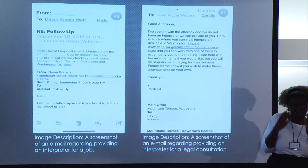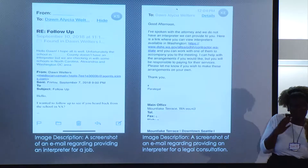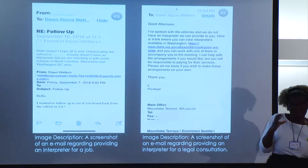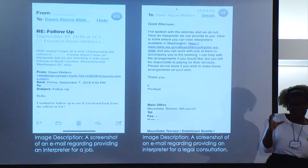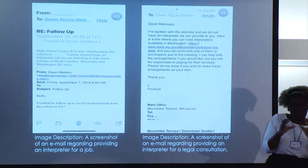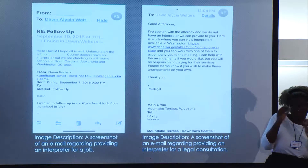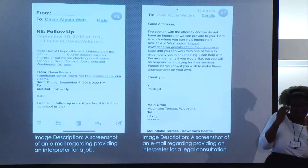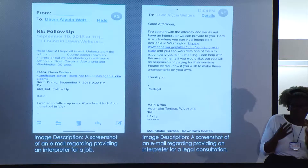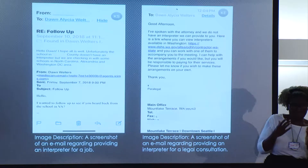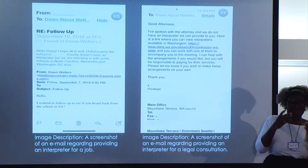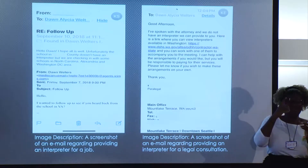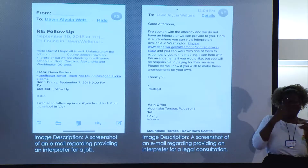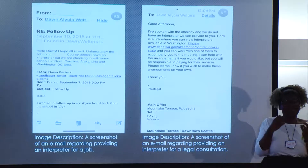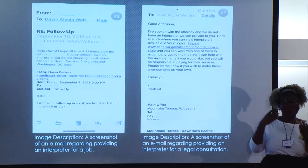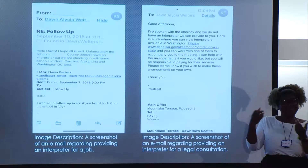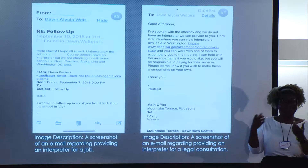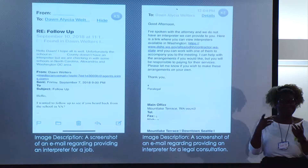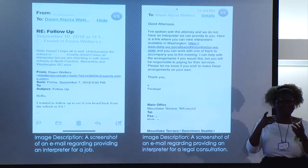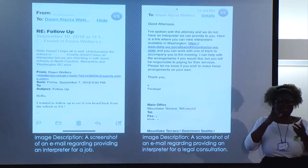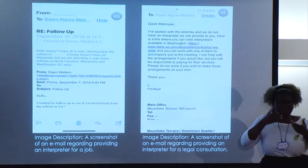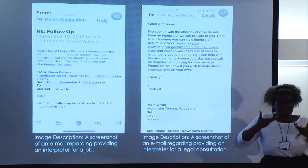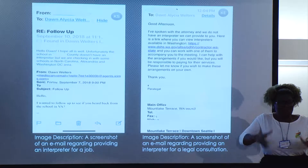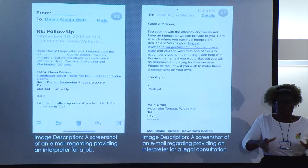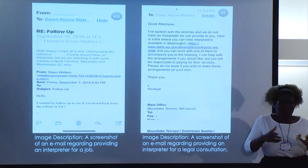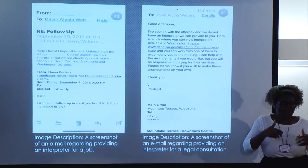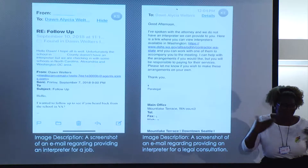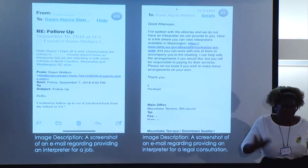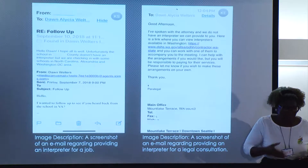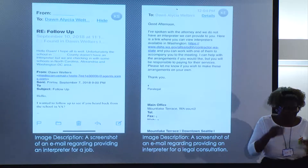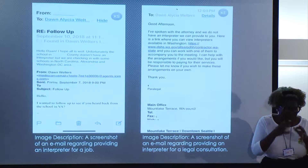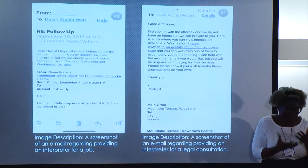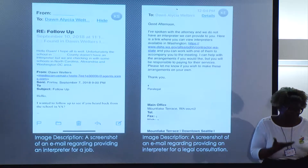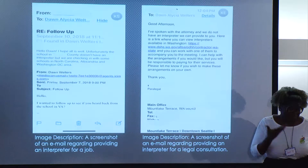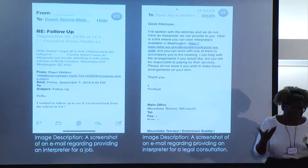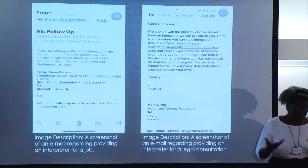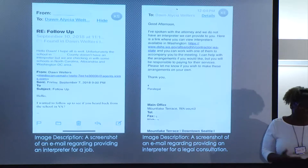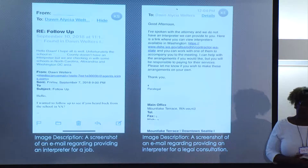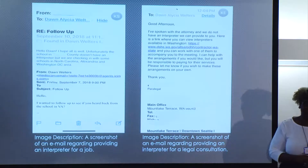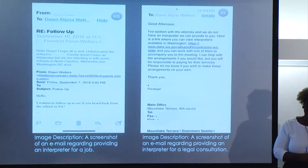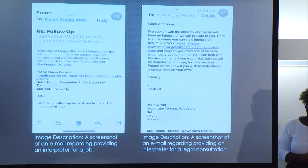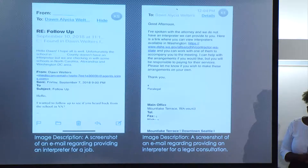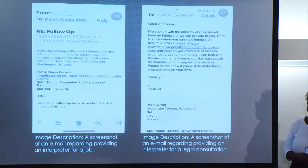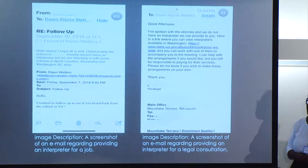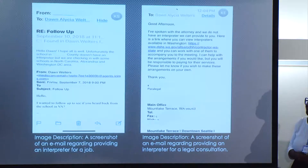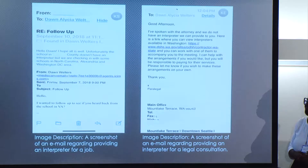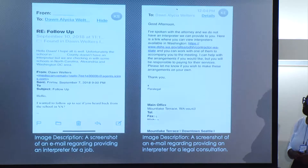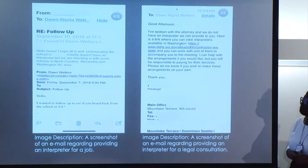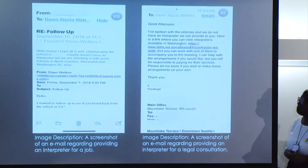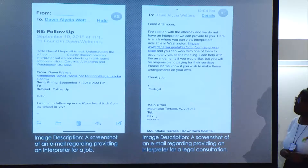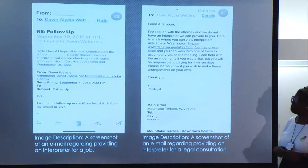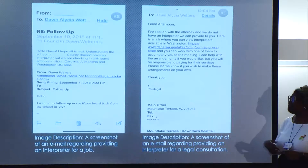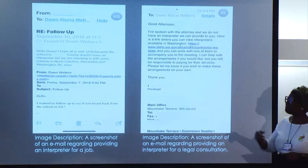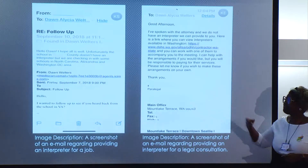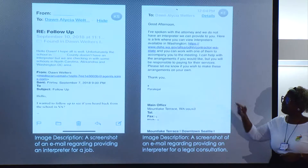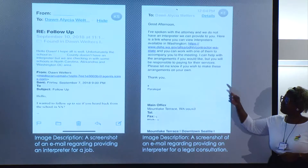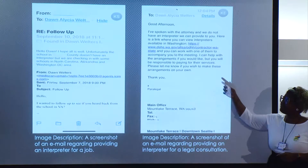So they wanted to have a certified teacher of the deaf, who's completely appropriate to work